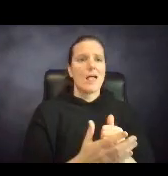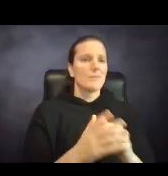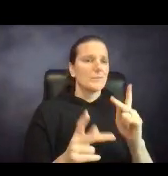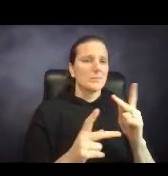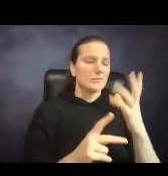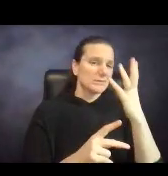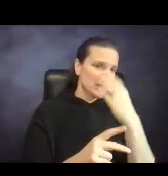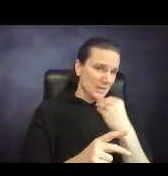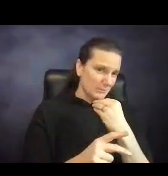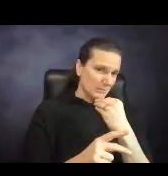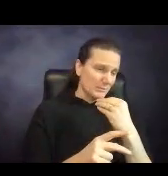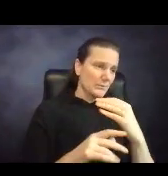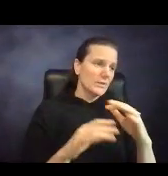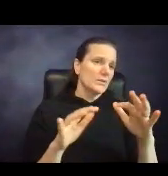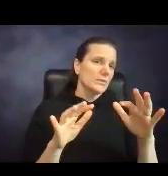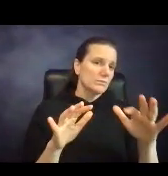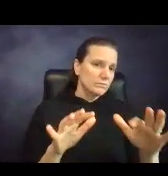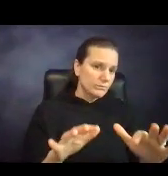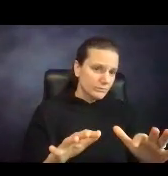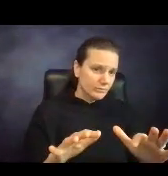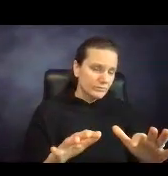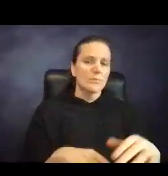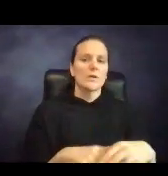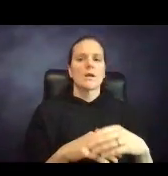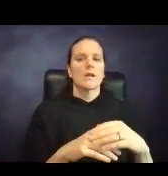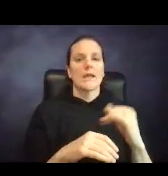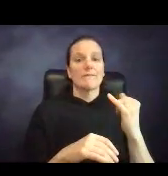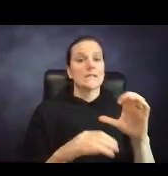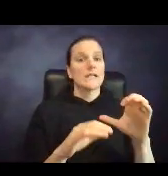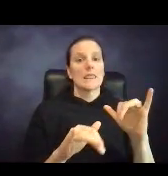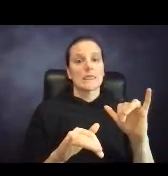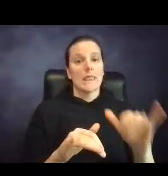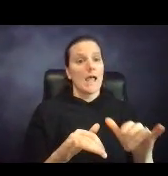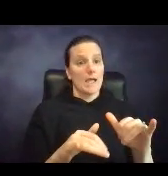I mean that if I, if I only did that, I would, I I would be happy that of the things that we're providing